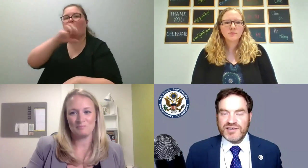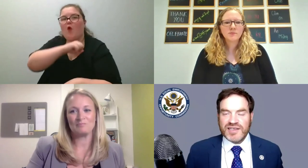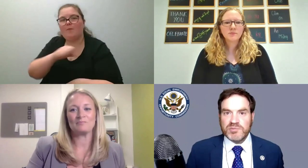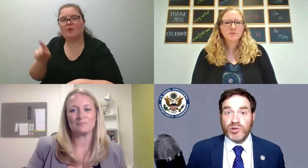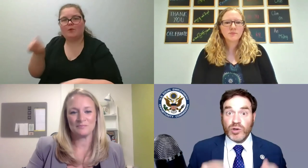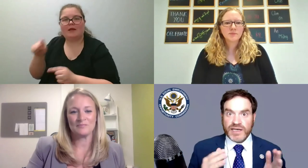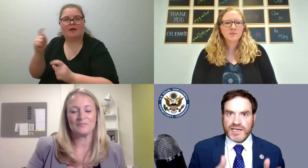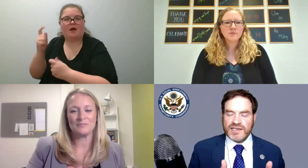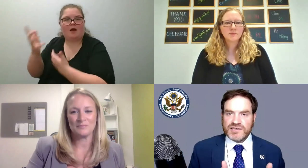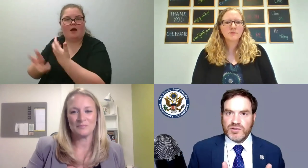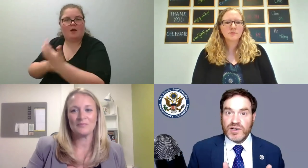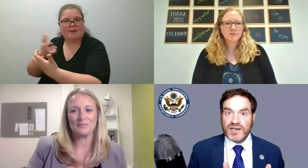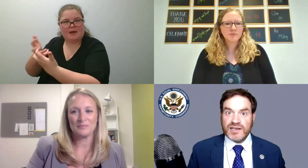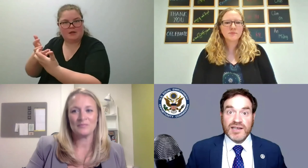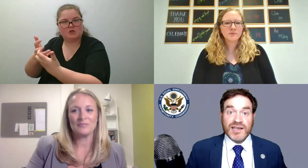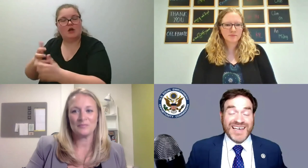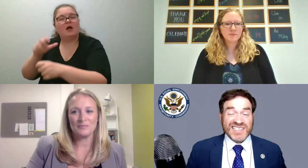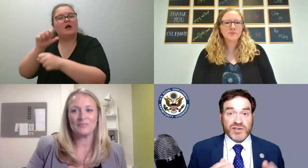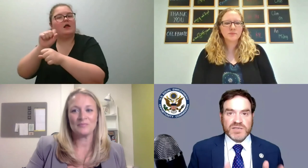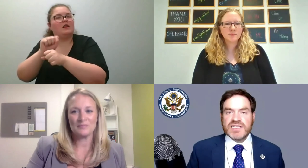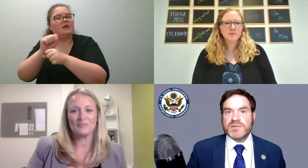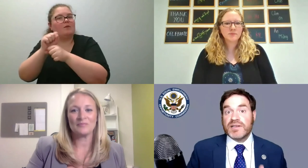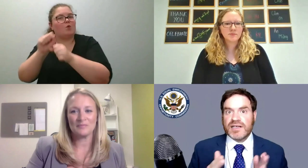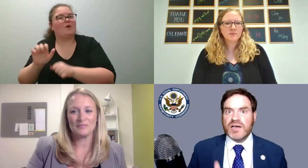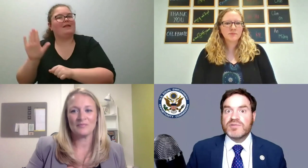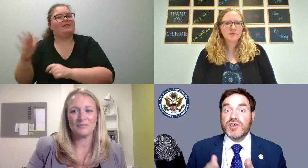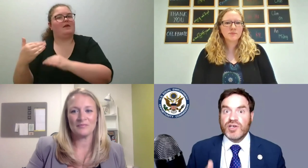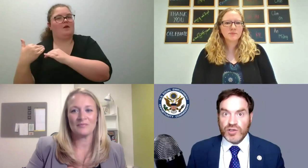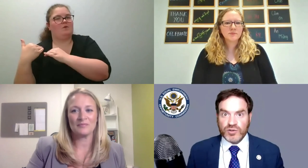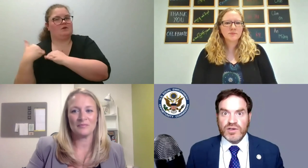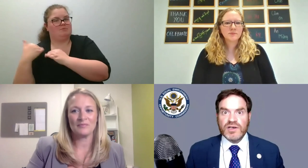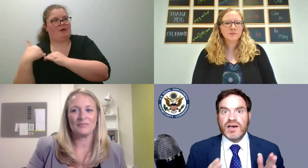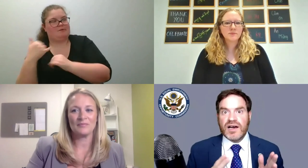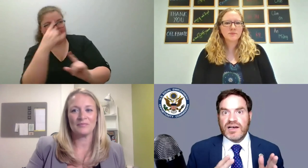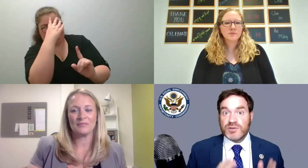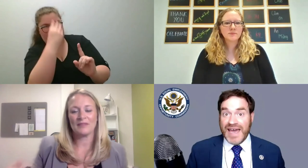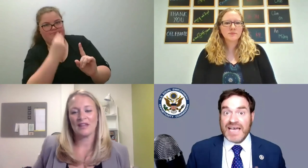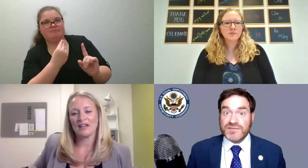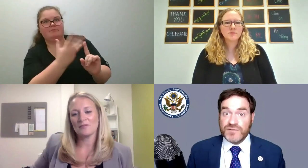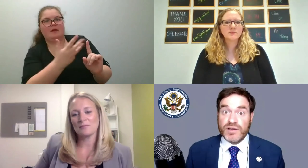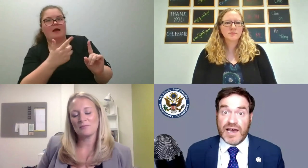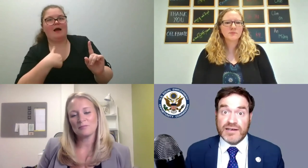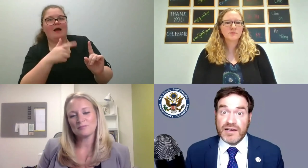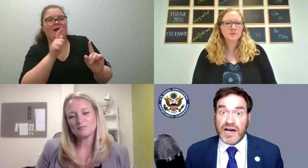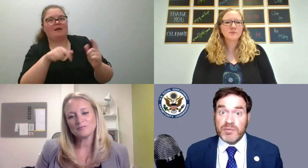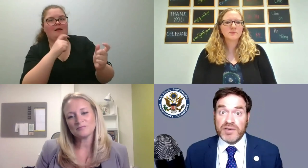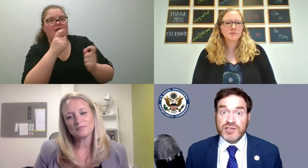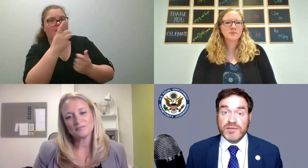The employee is the one, it's their responsibility to come to you to ask for that accommodation.